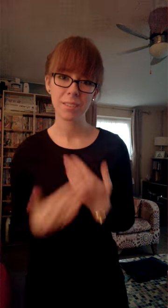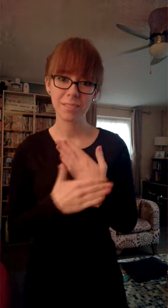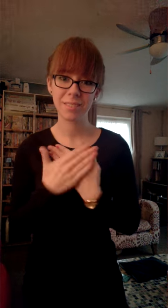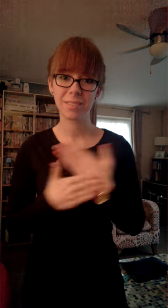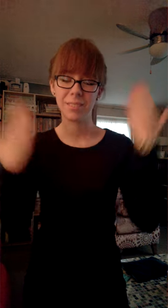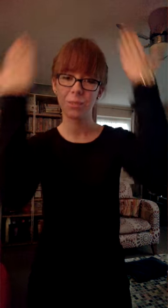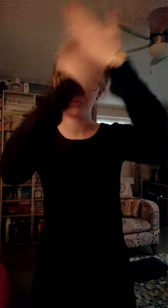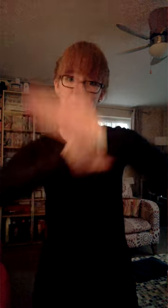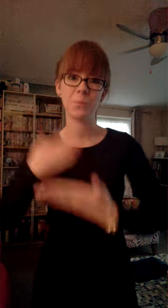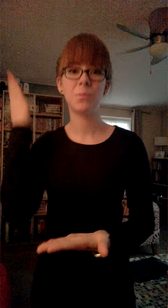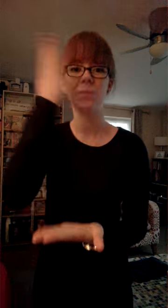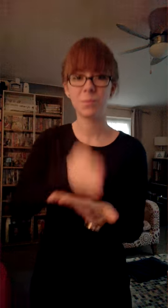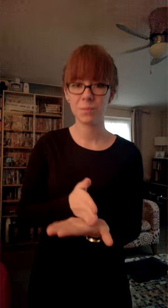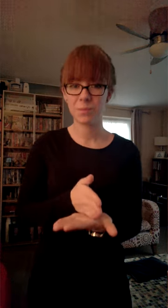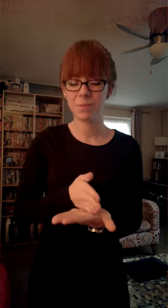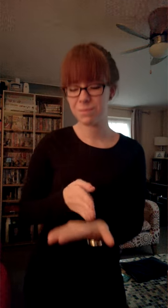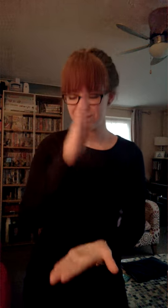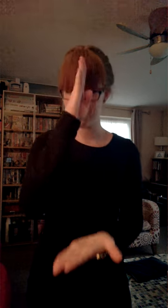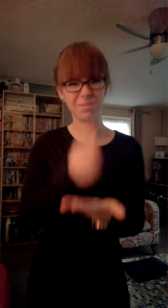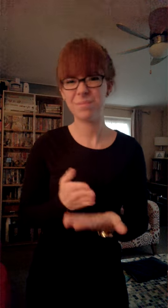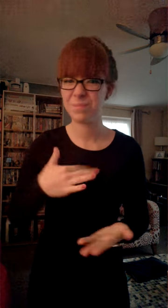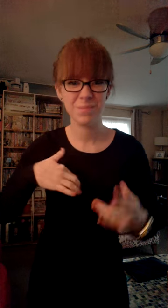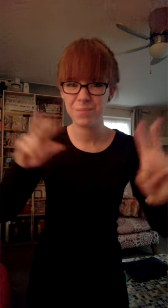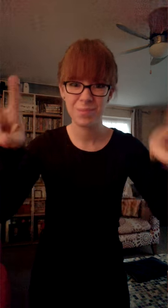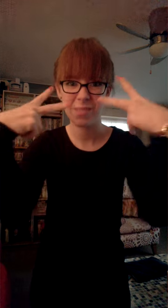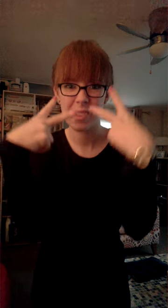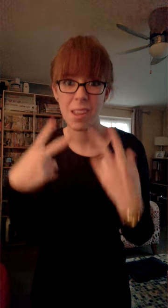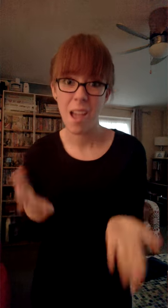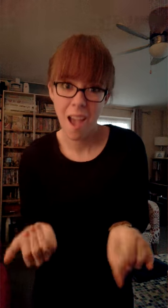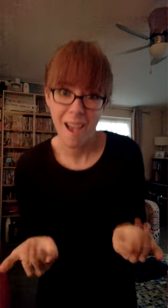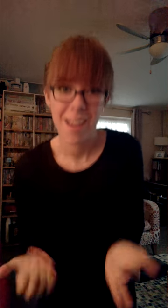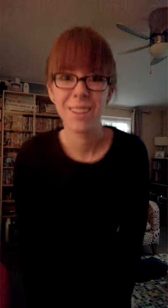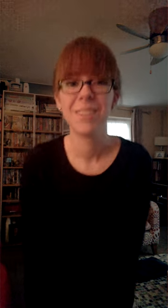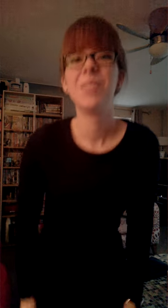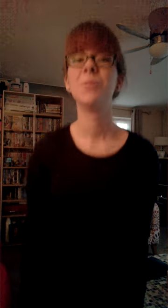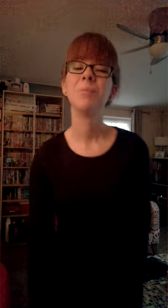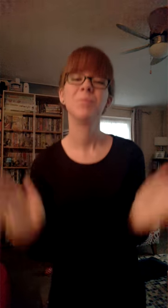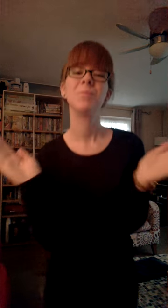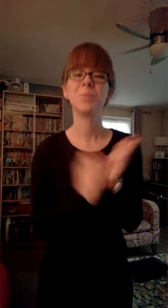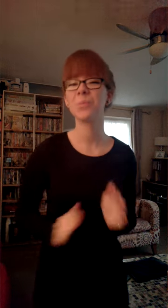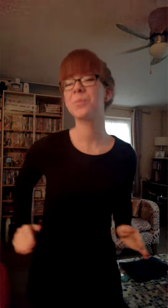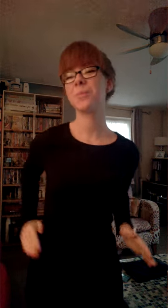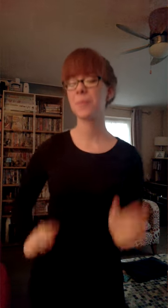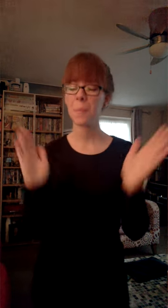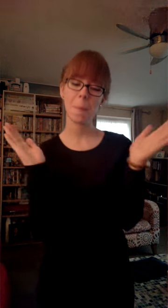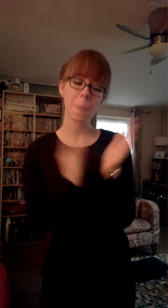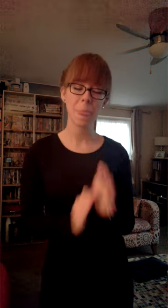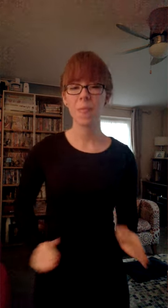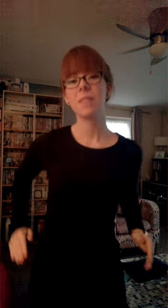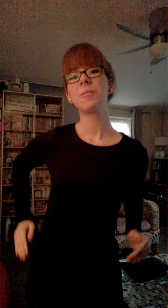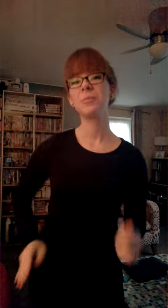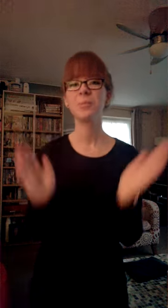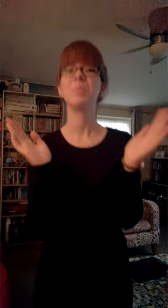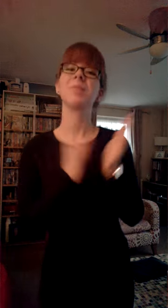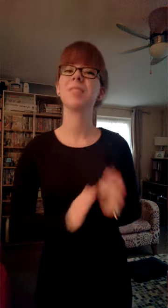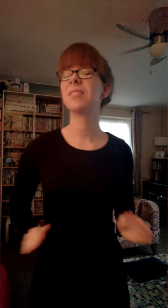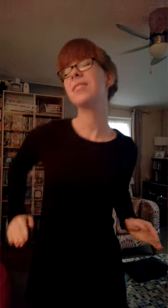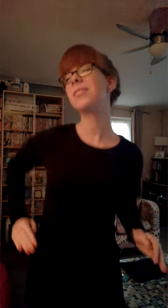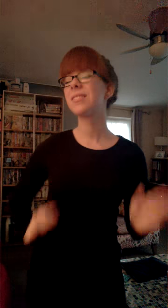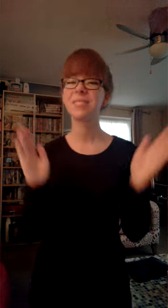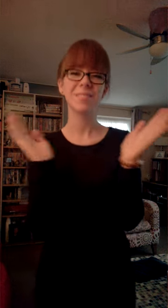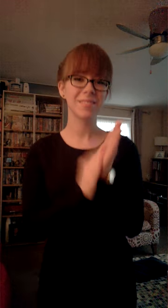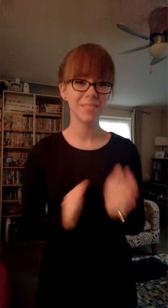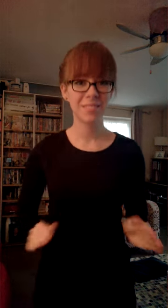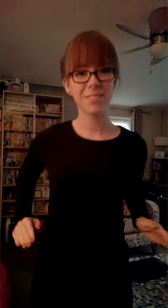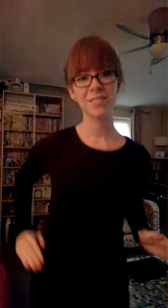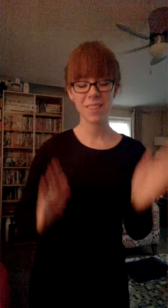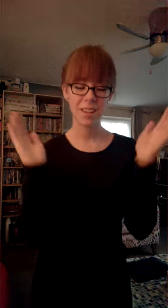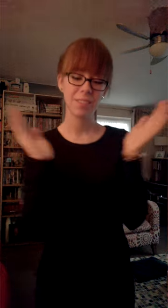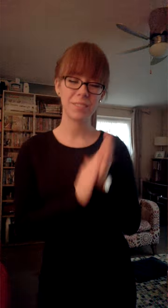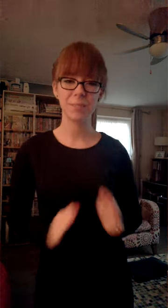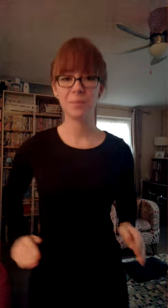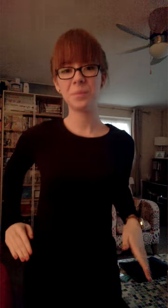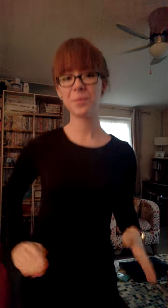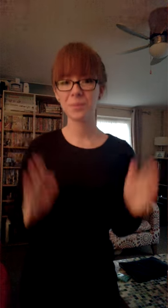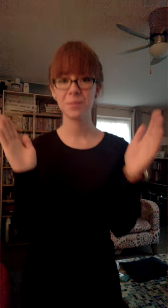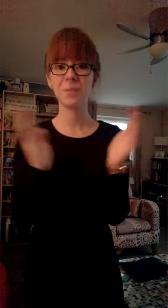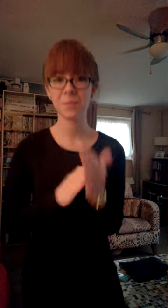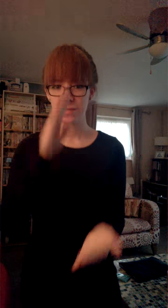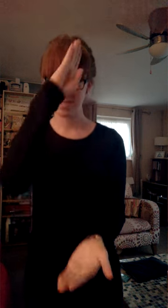Saturday night and we in the spot Don't believe me just watch (come on)